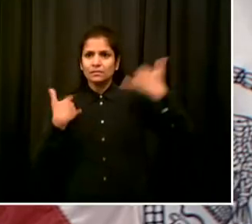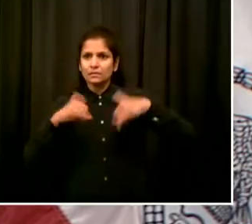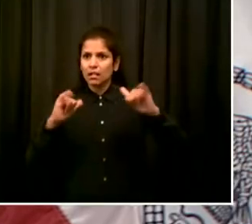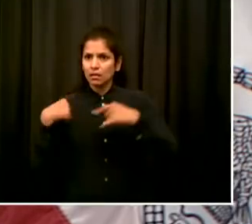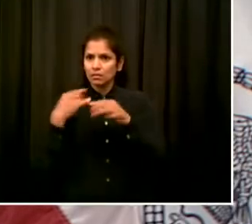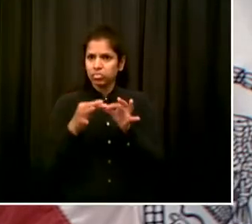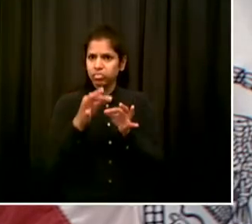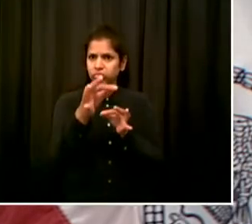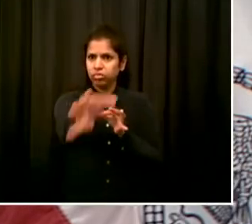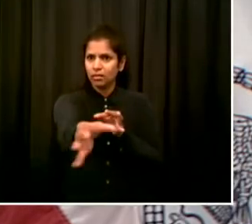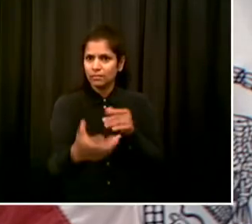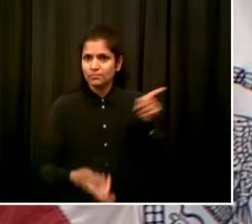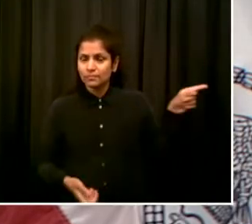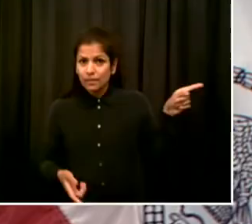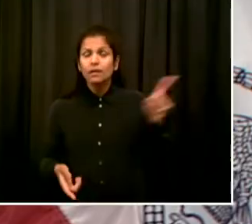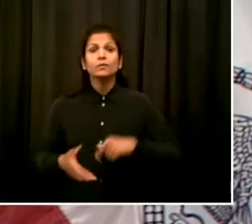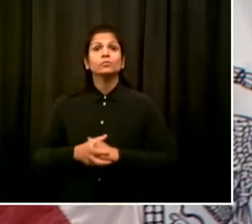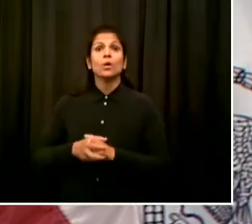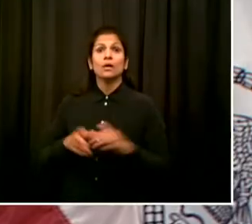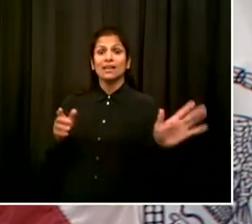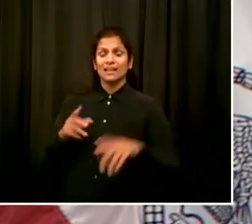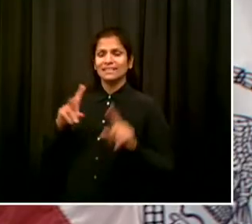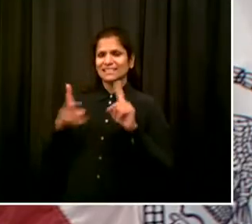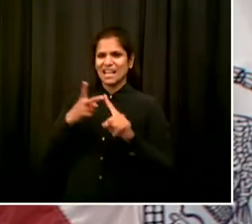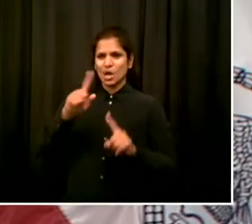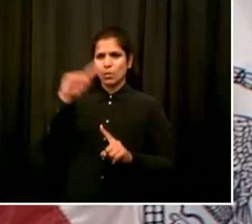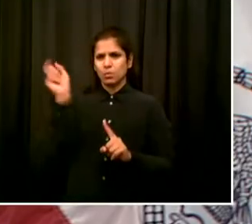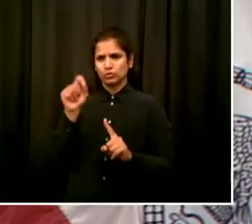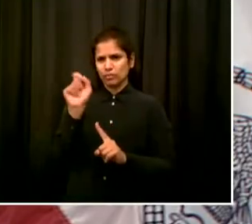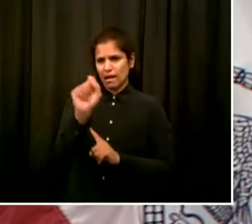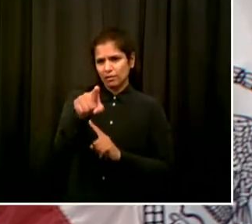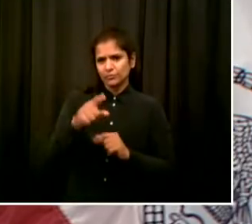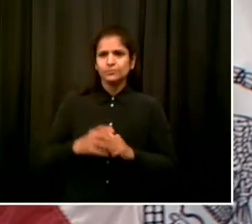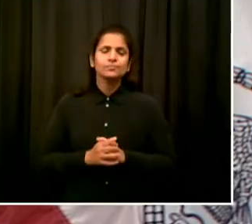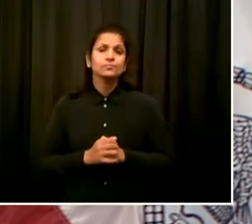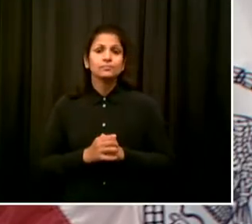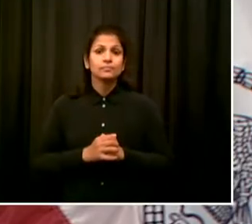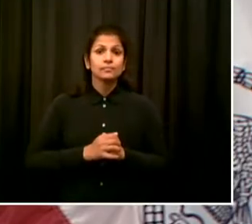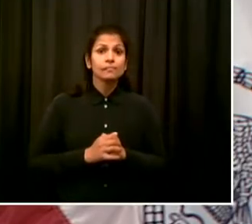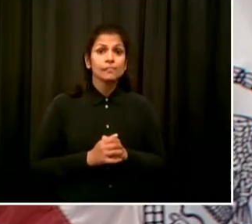REACTION TO THIS BUDGET DEAL AND